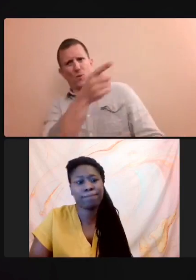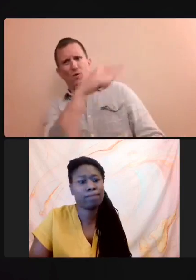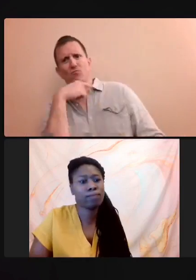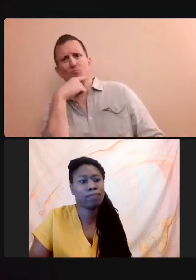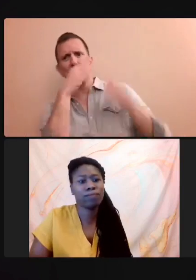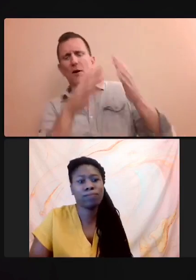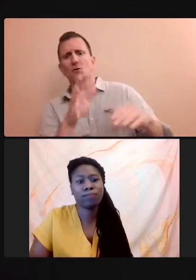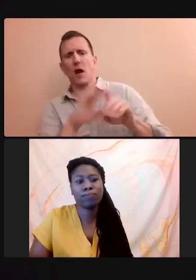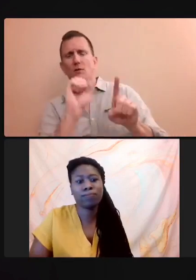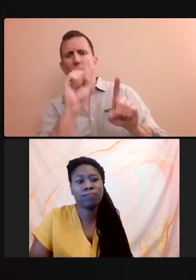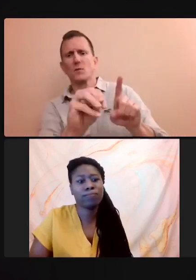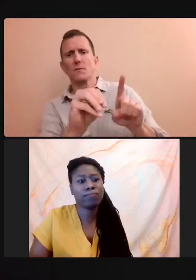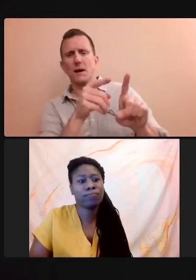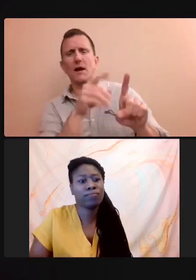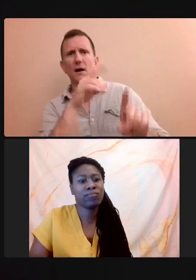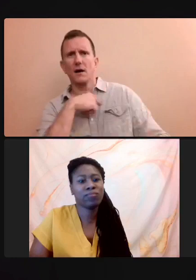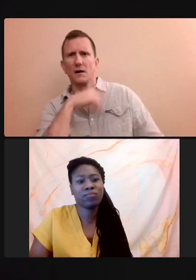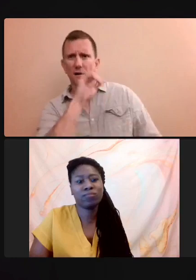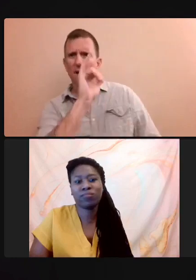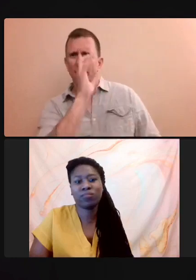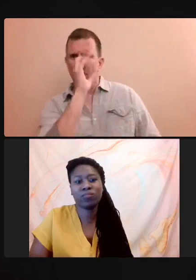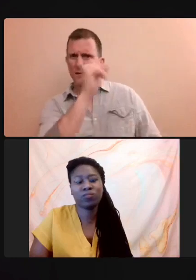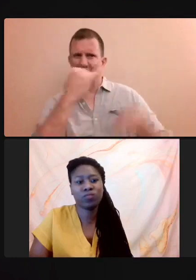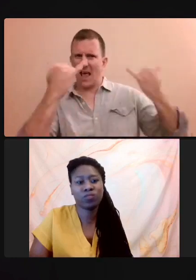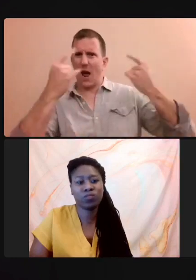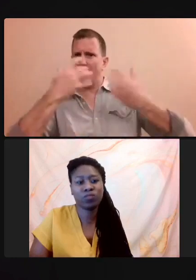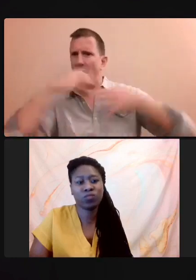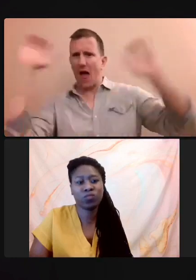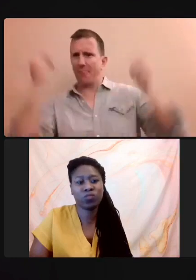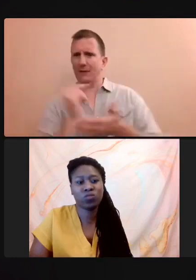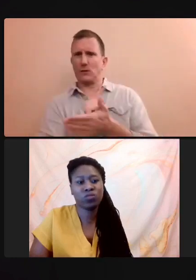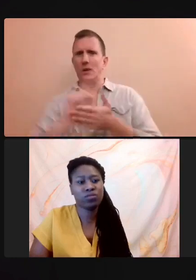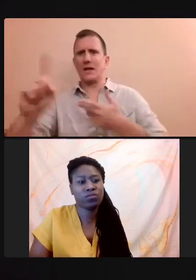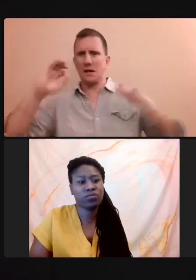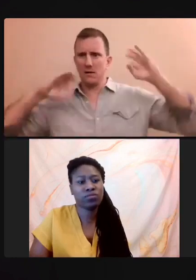kind of a hot topic conversation going on right now about hearing people